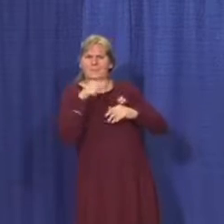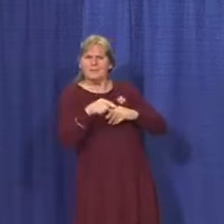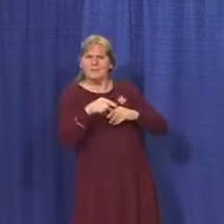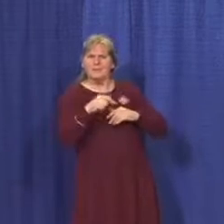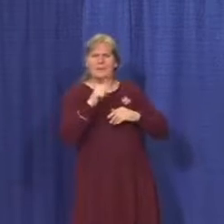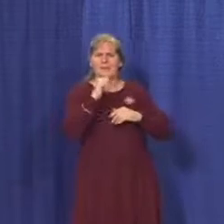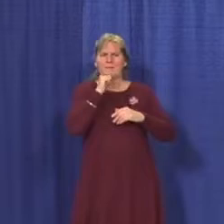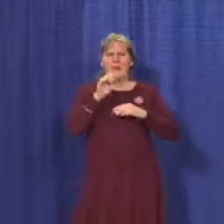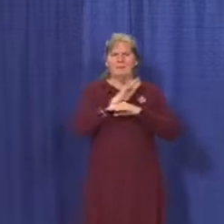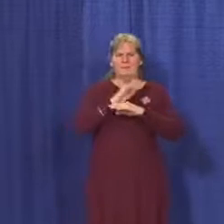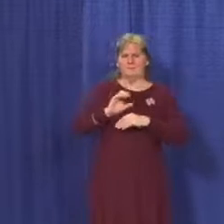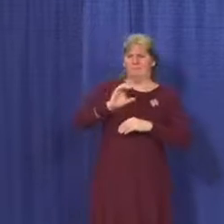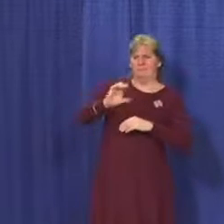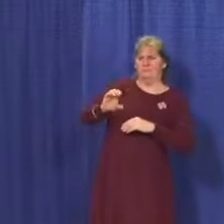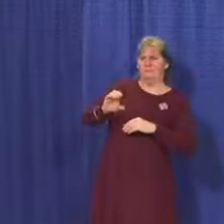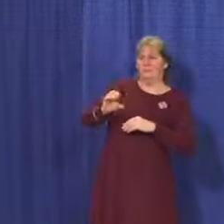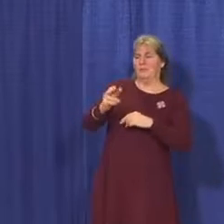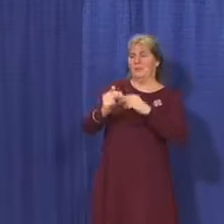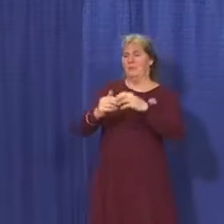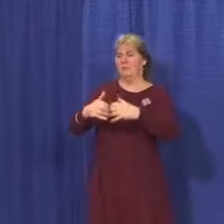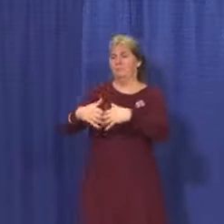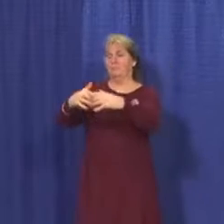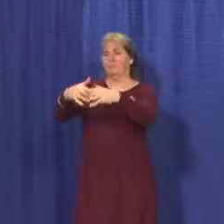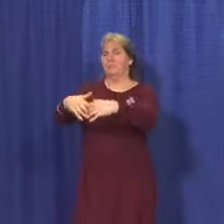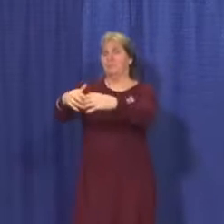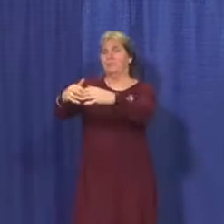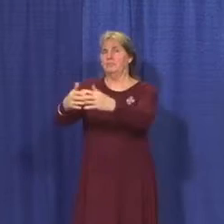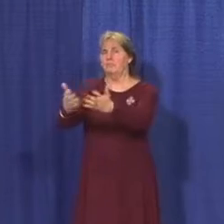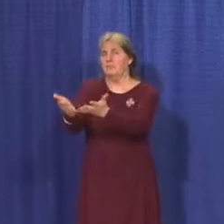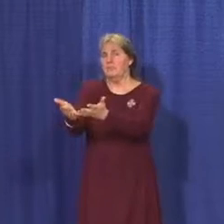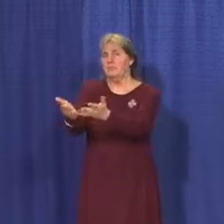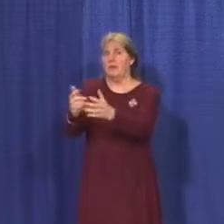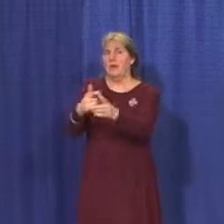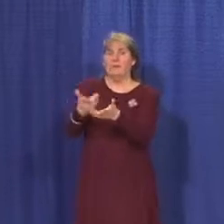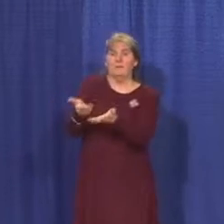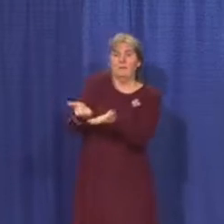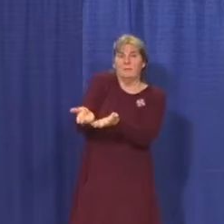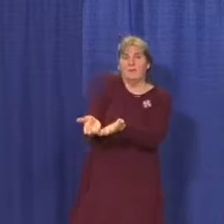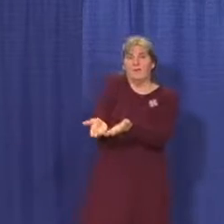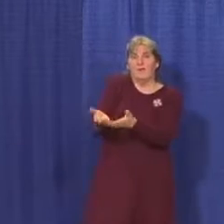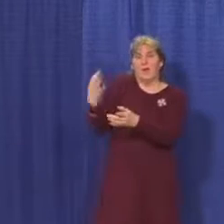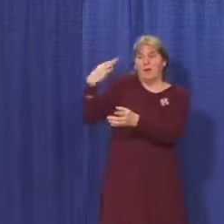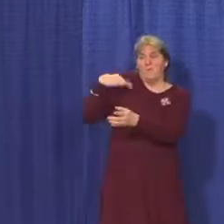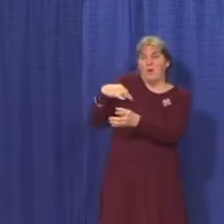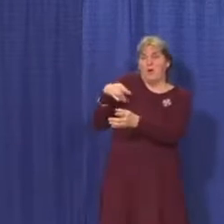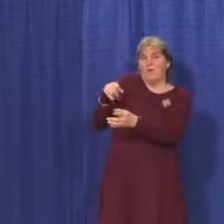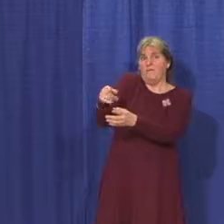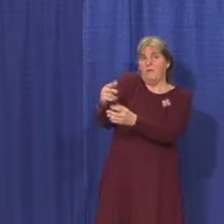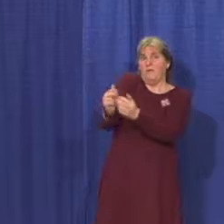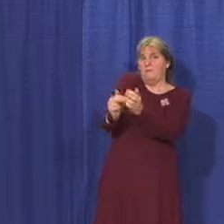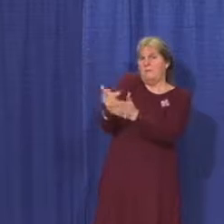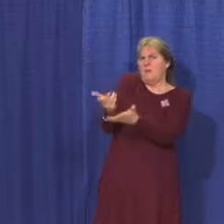Is it basically going to private entities, to then build these structures in then a prophet off